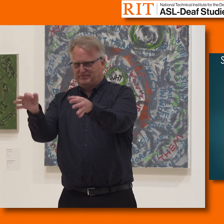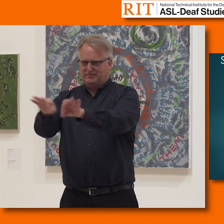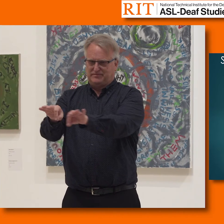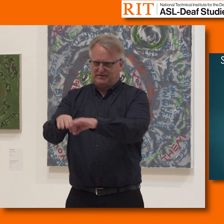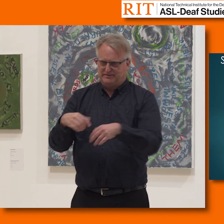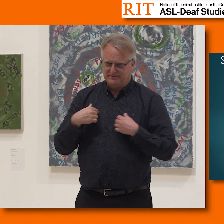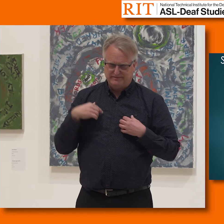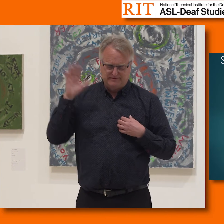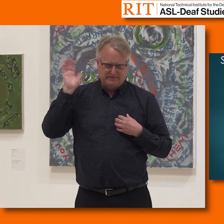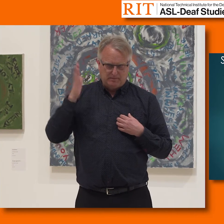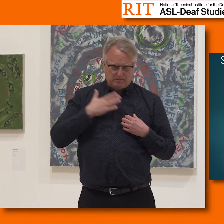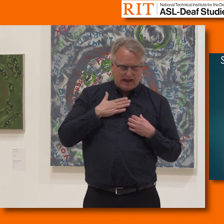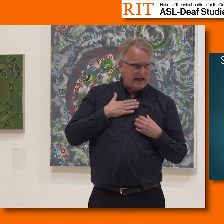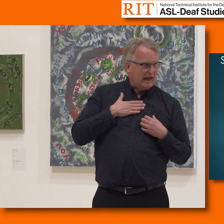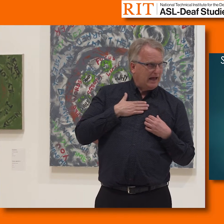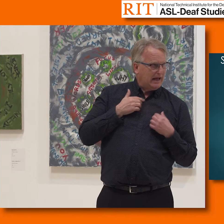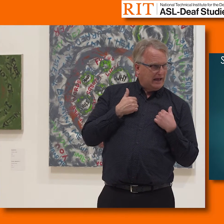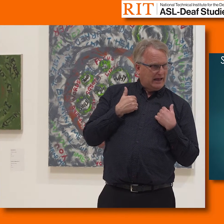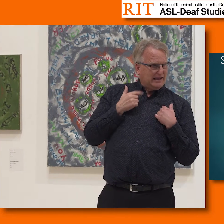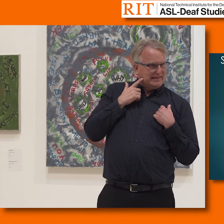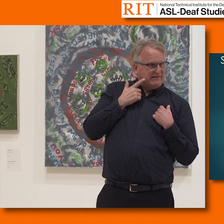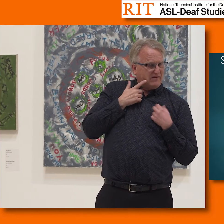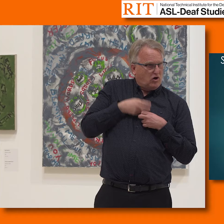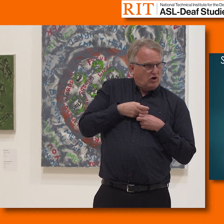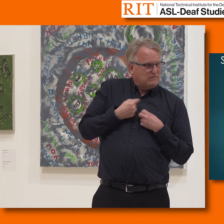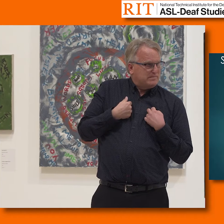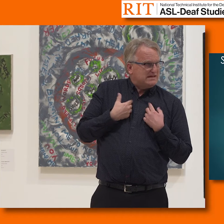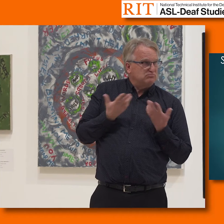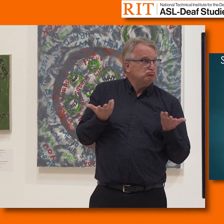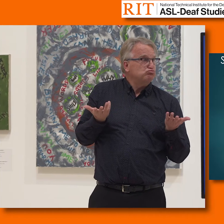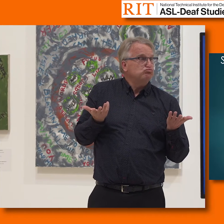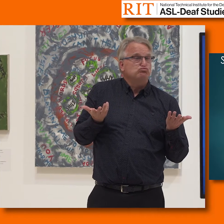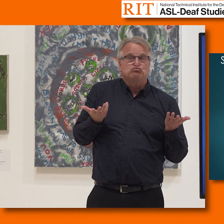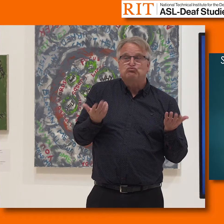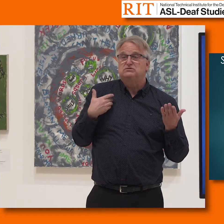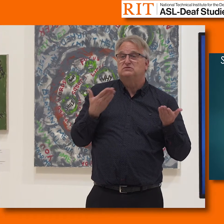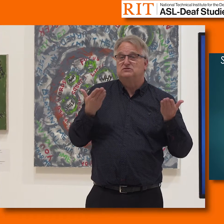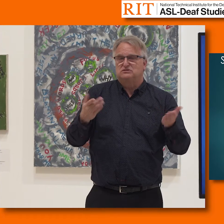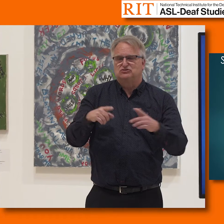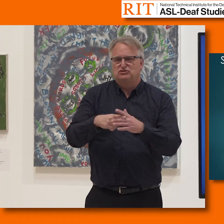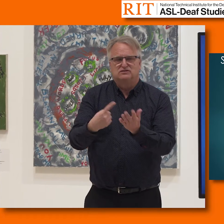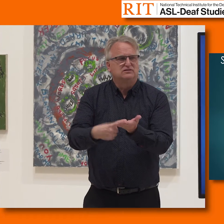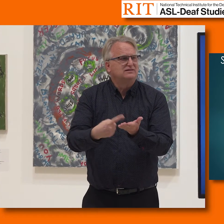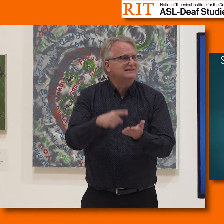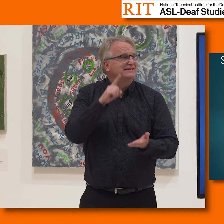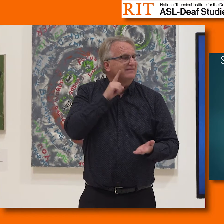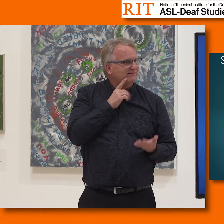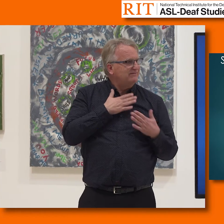And so, interpreters are often focused on one another. But I would say to them what you're doing is more difficult to me.